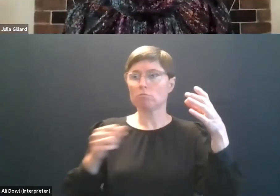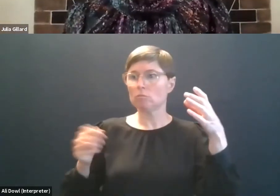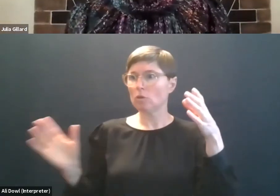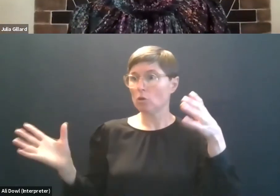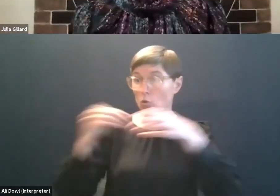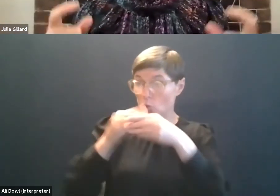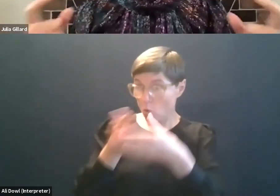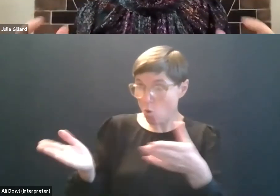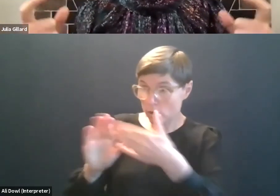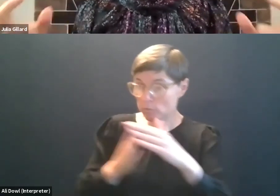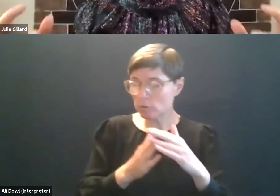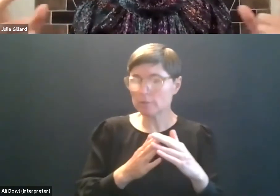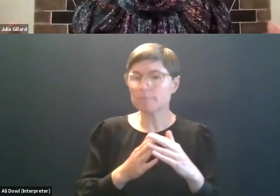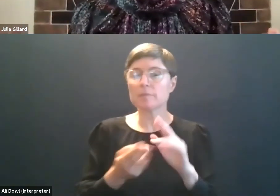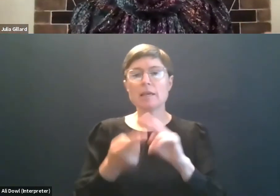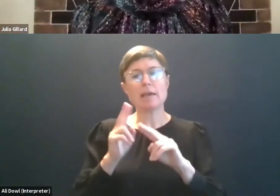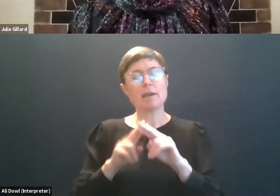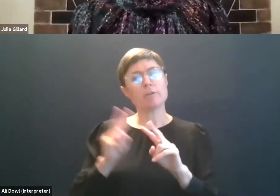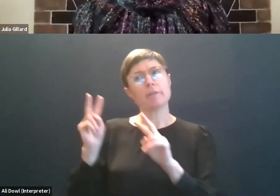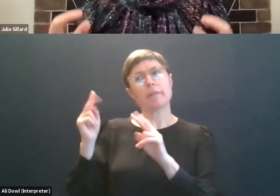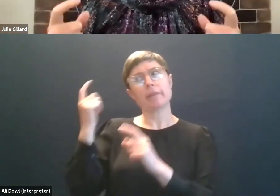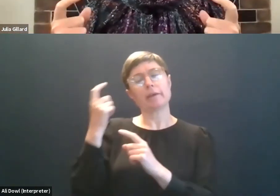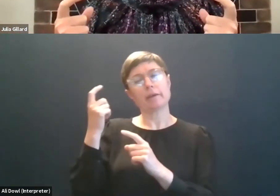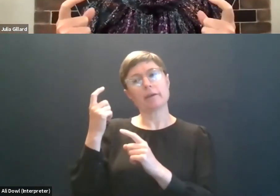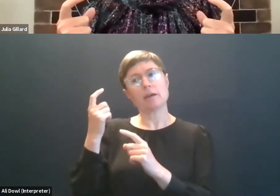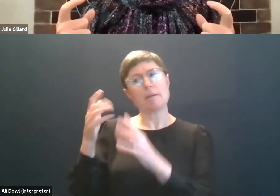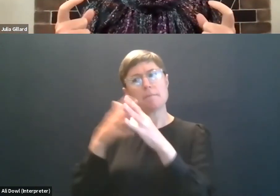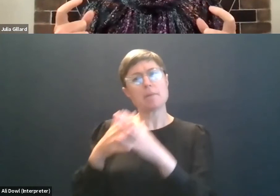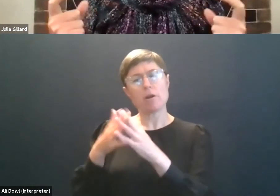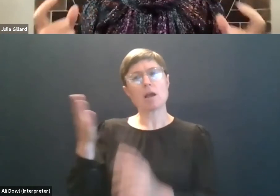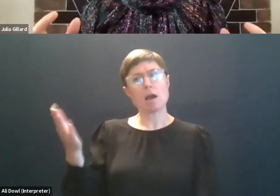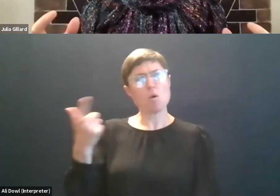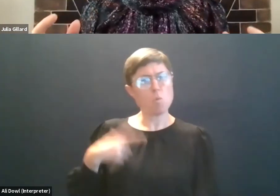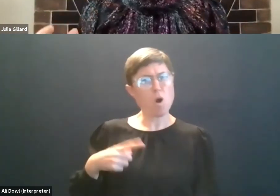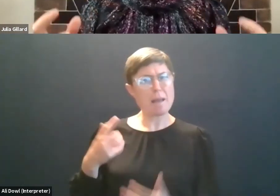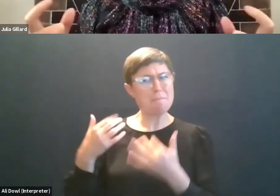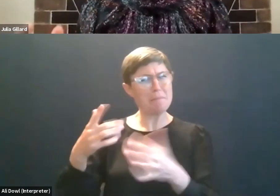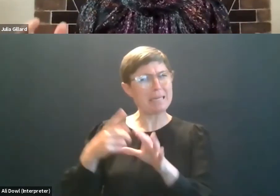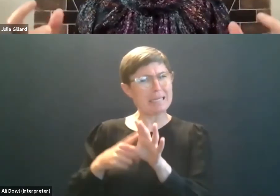it that year after year after year in the United States they've been unable to get reasonable